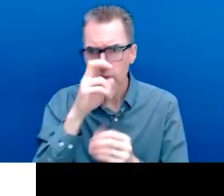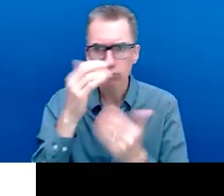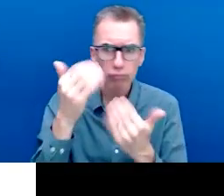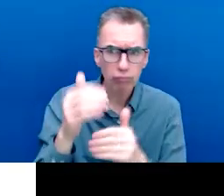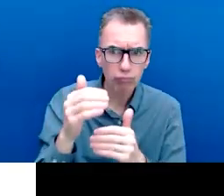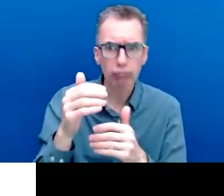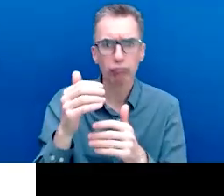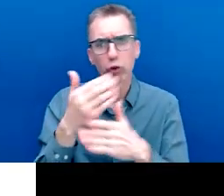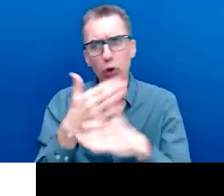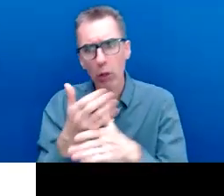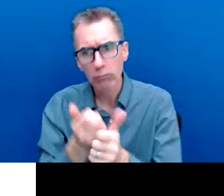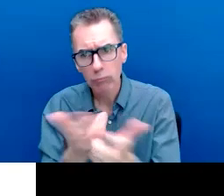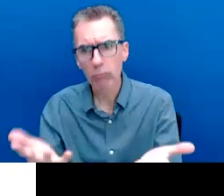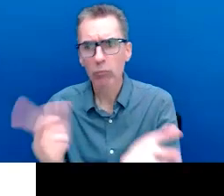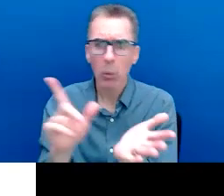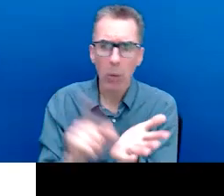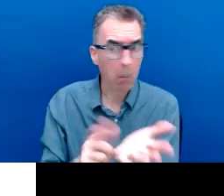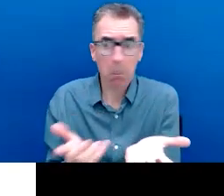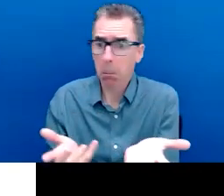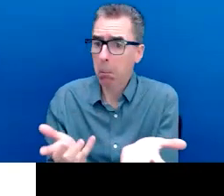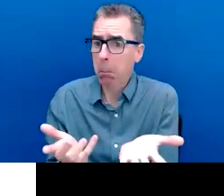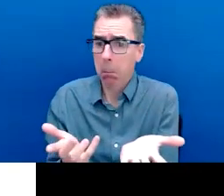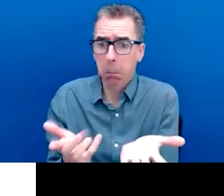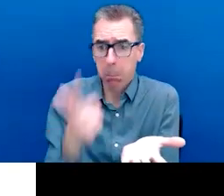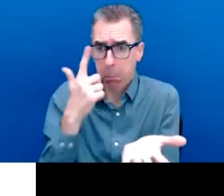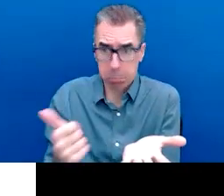and, providing them to your students. Okay.